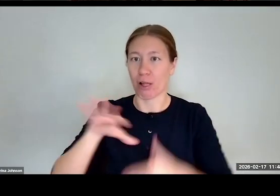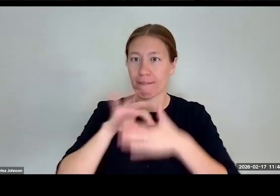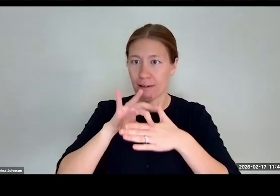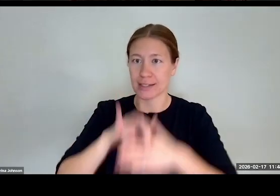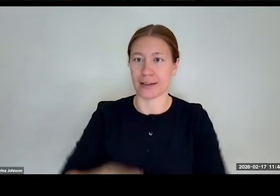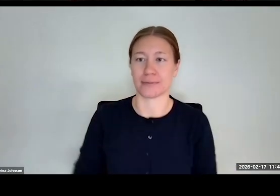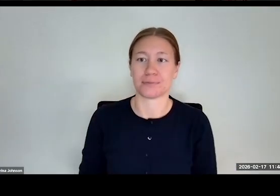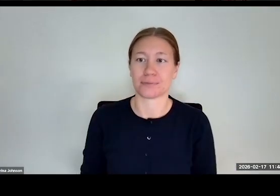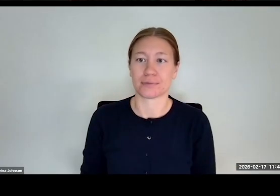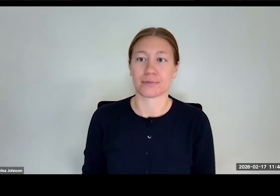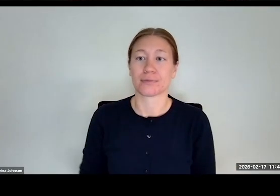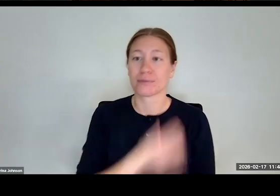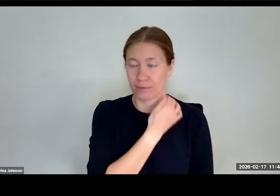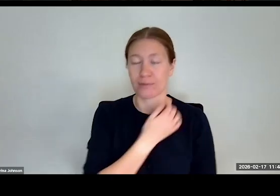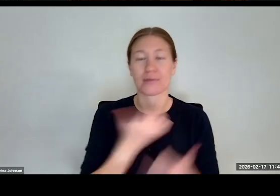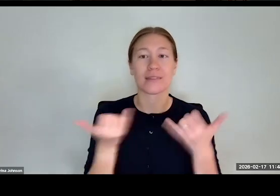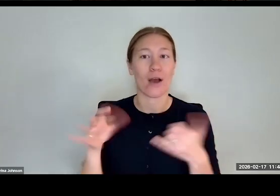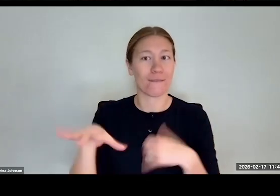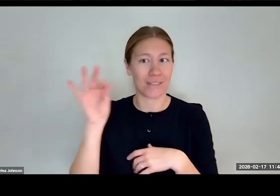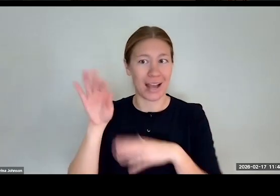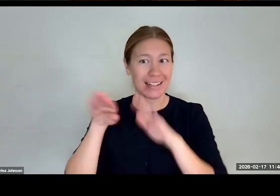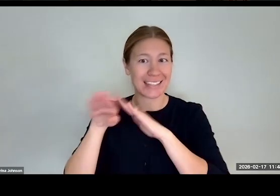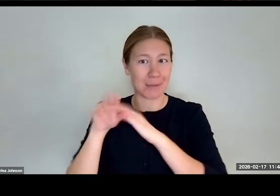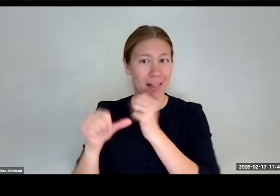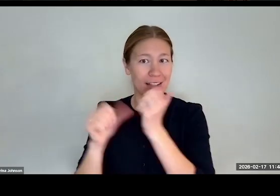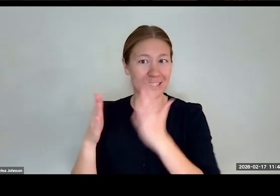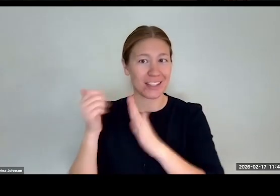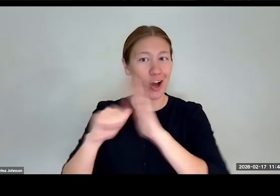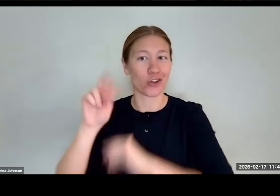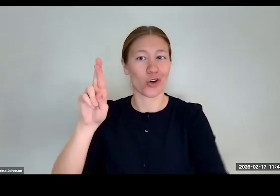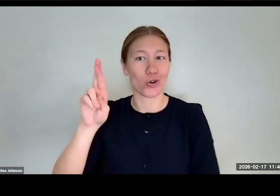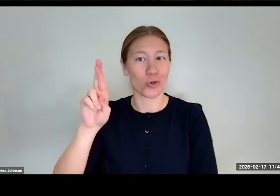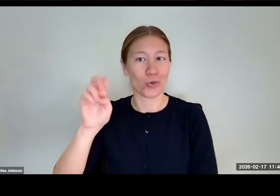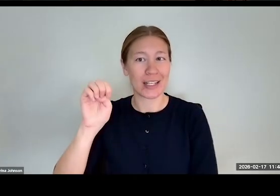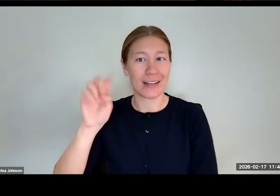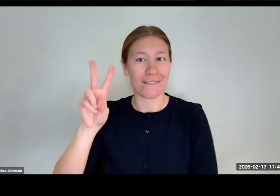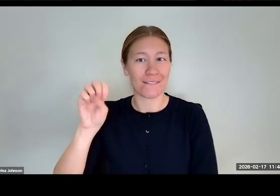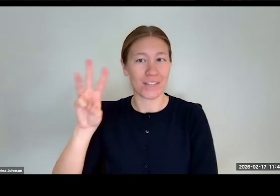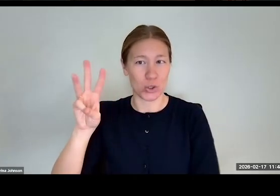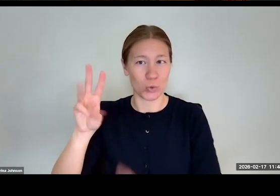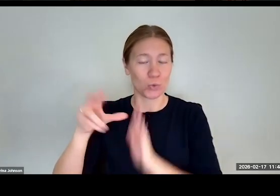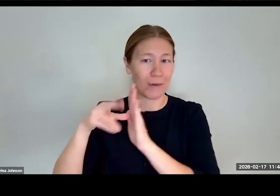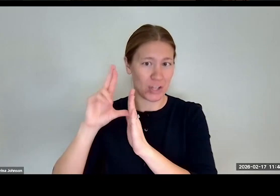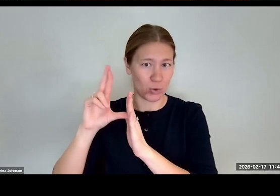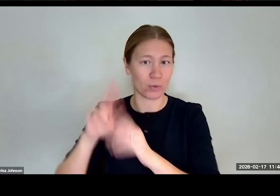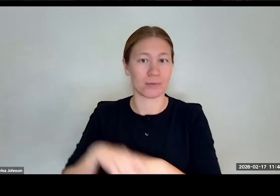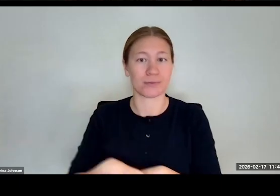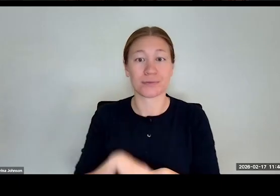which is located in the review toolbar ribbon. And I'm going to click on my check accessibility button.